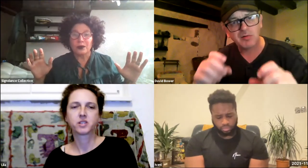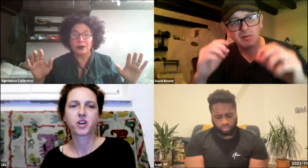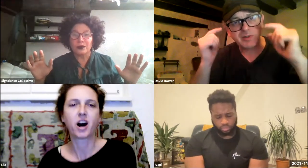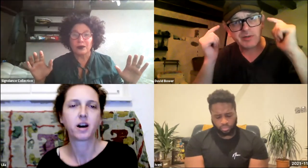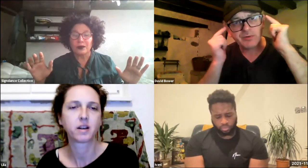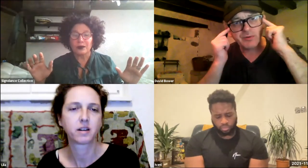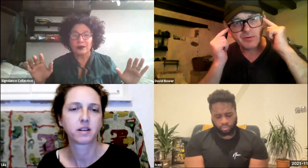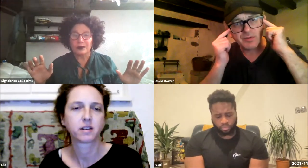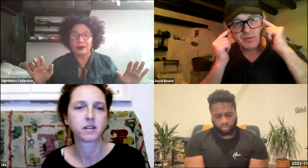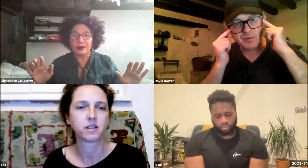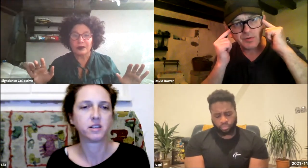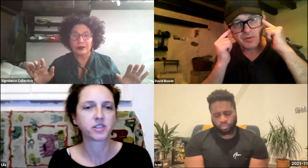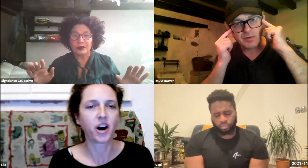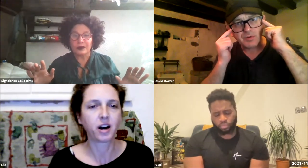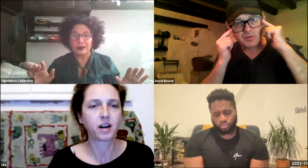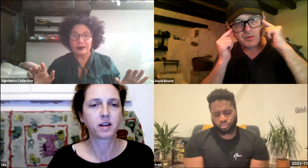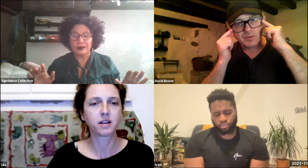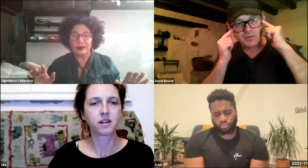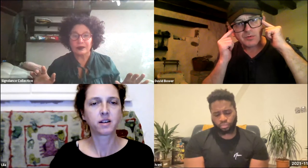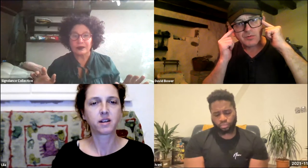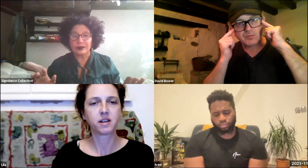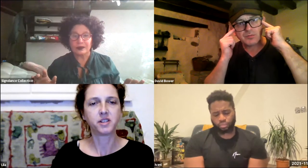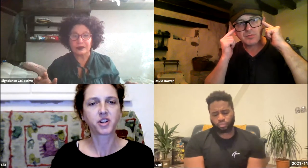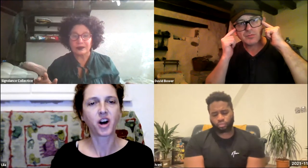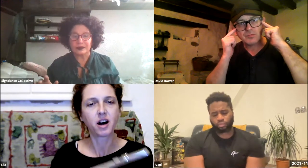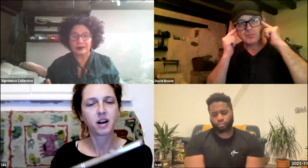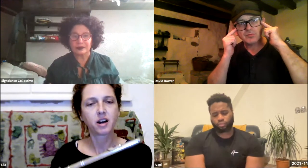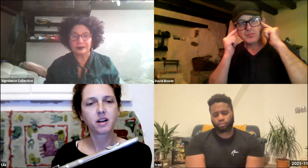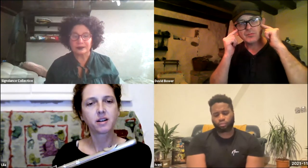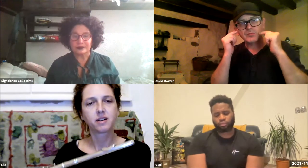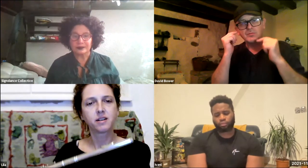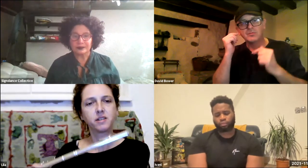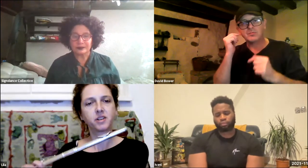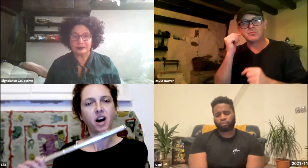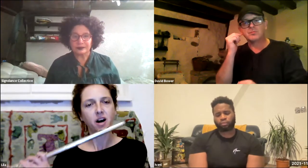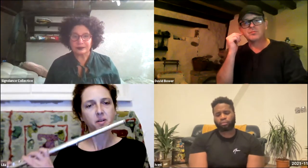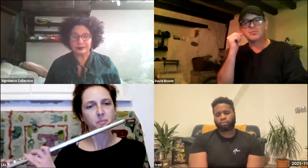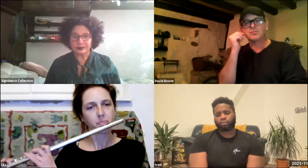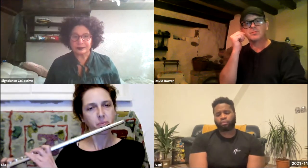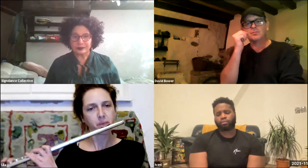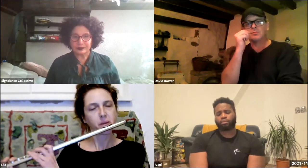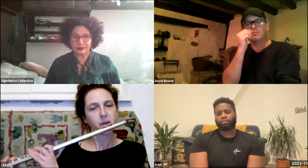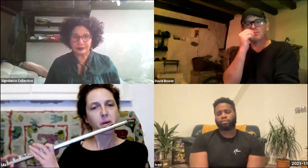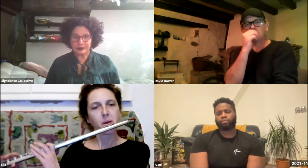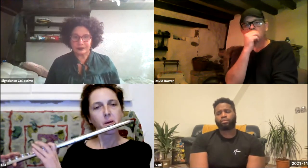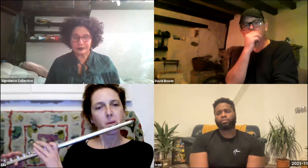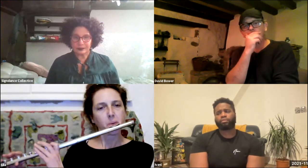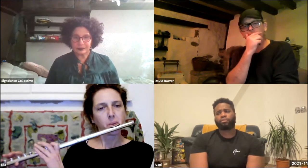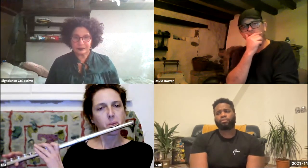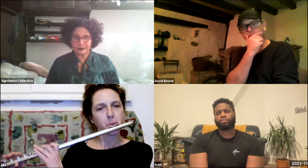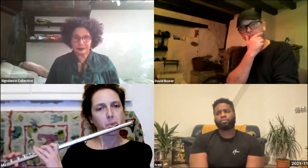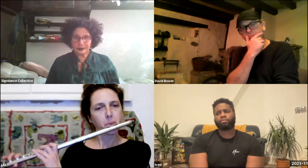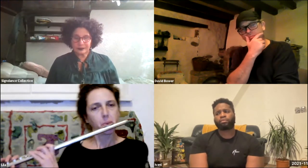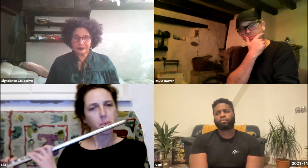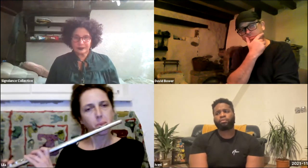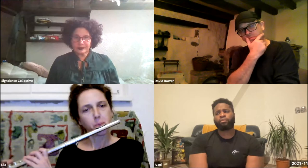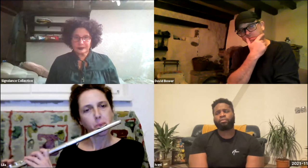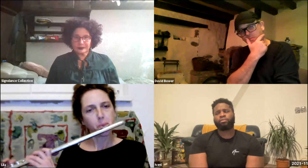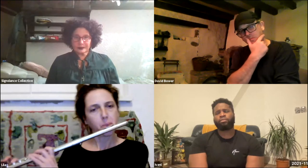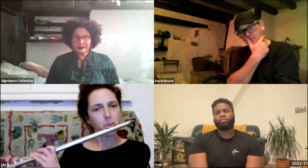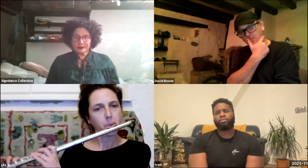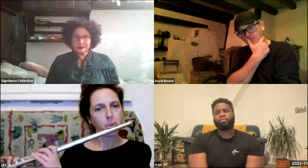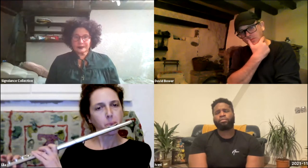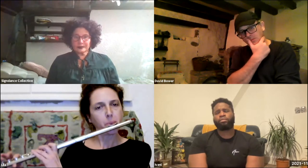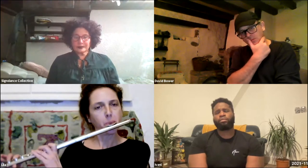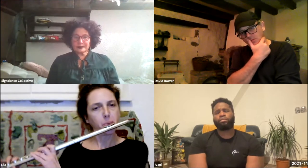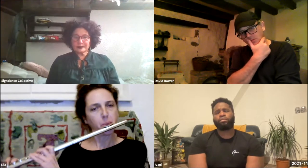Where does that come